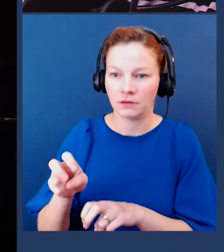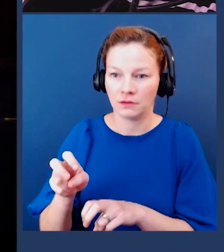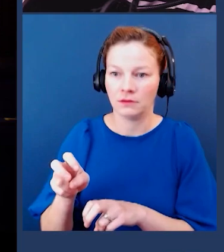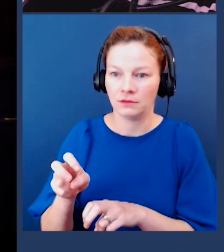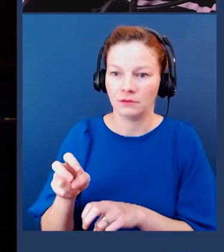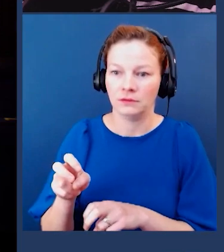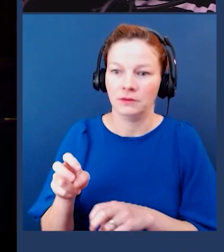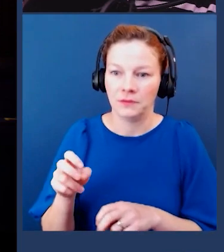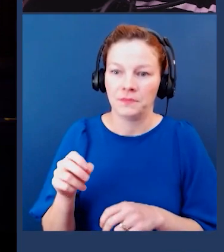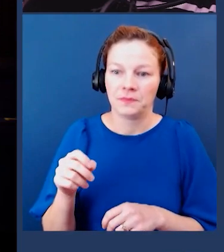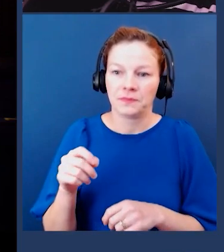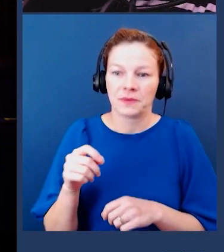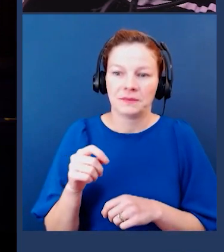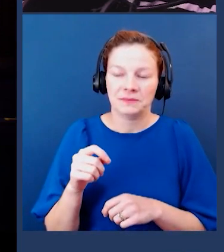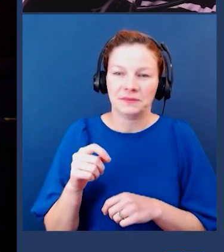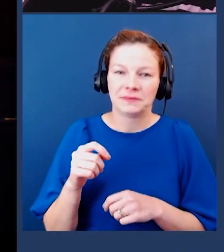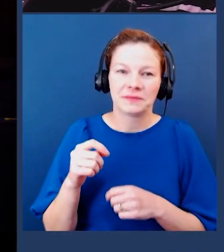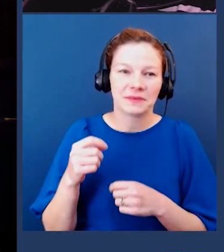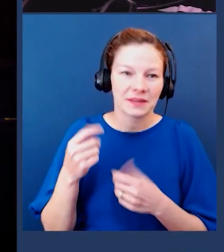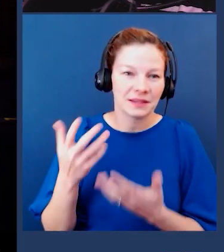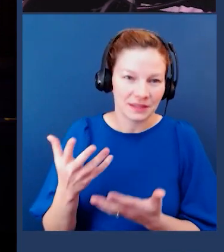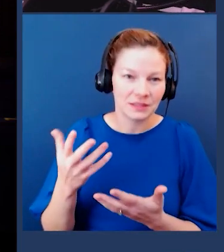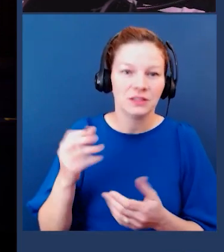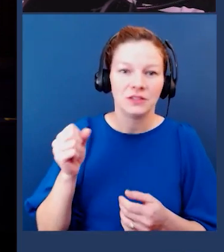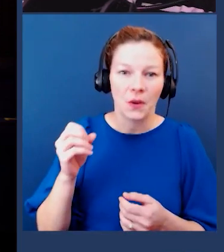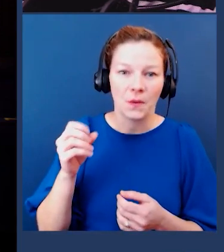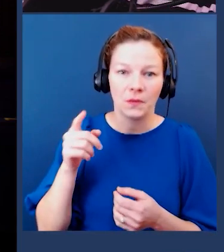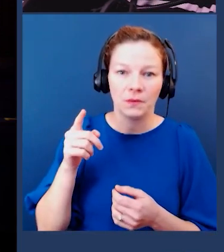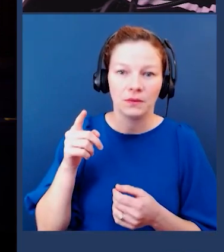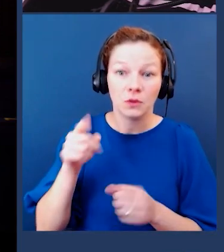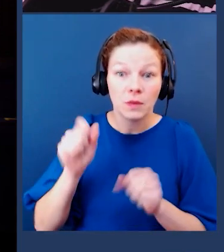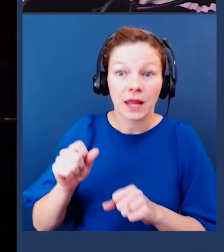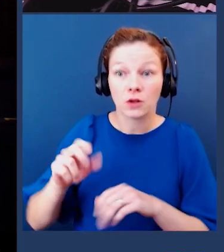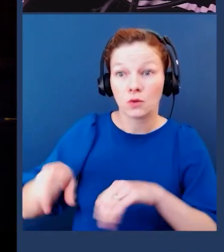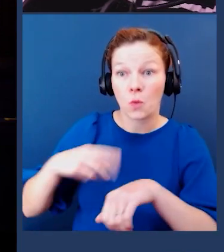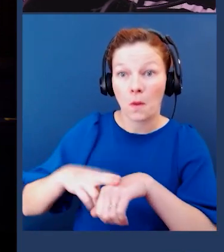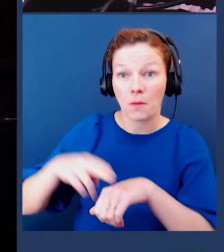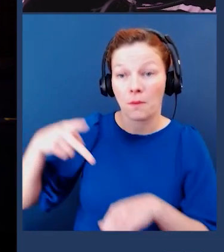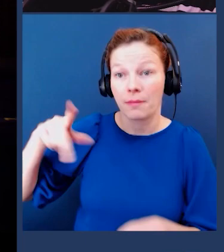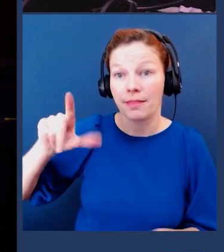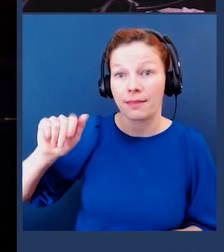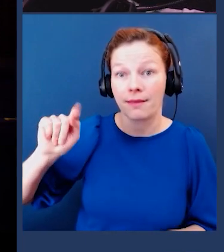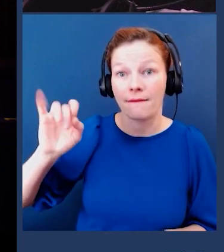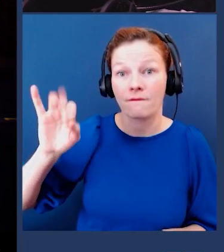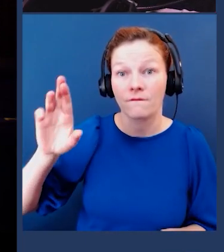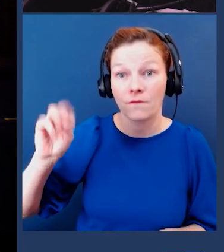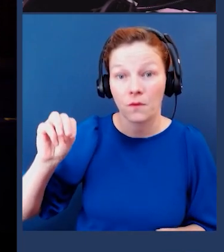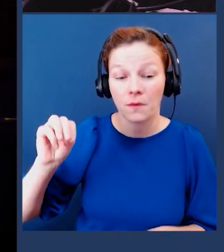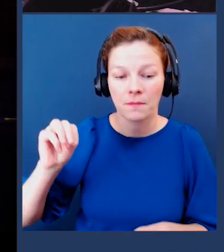develop everything from scratch with a normal platform. But will have to save that time with PlayFab.